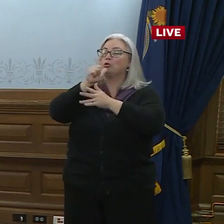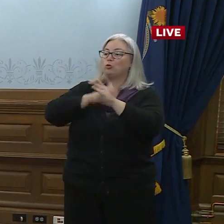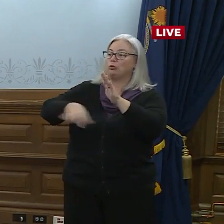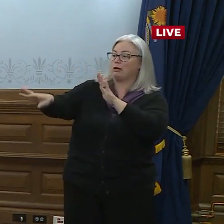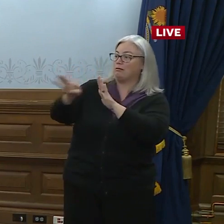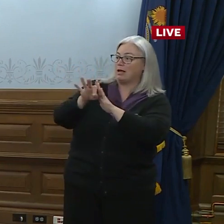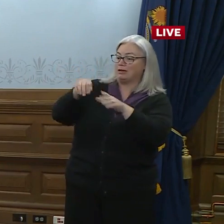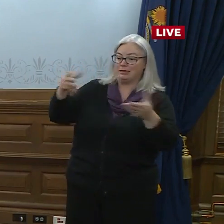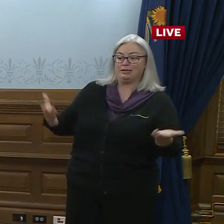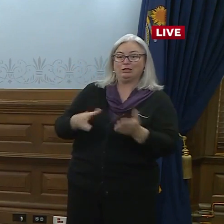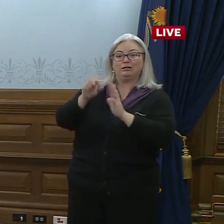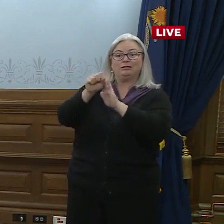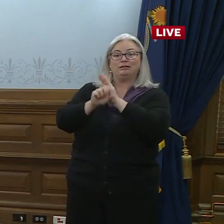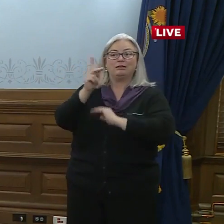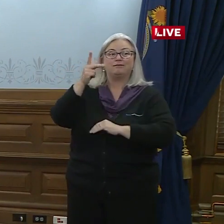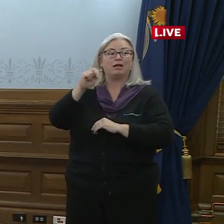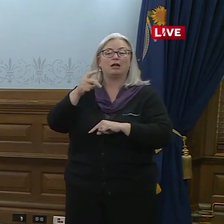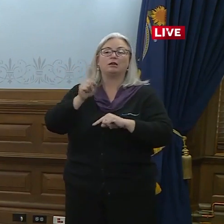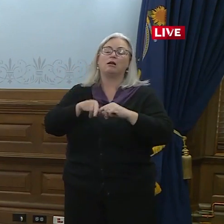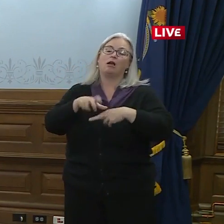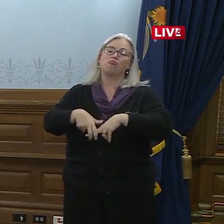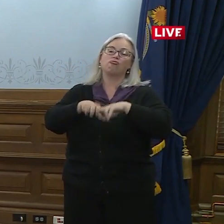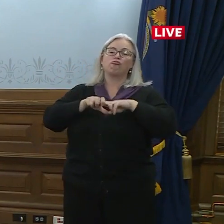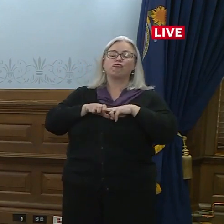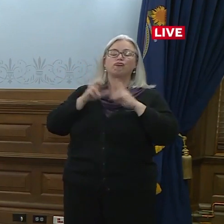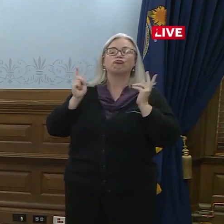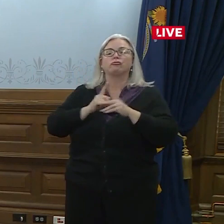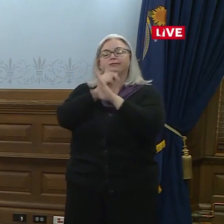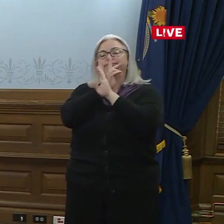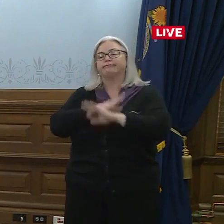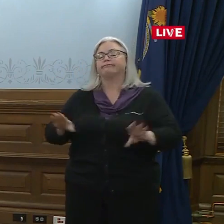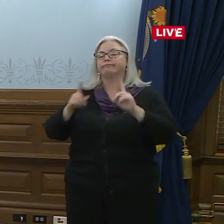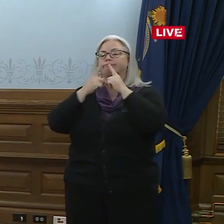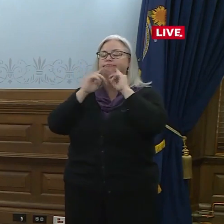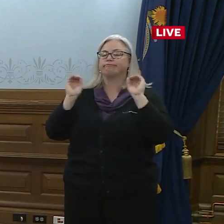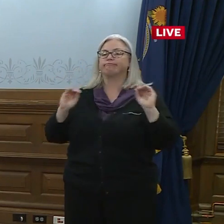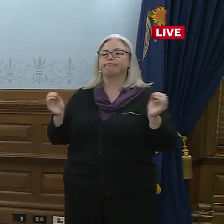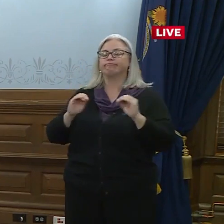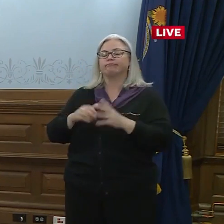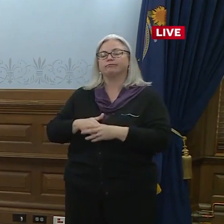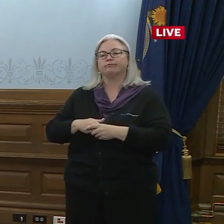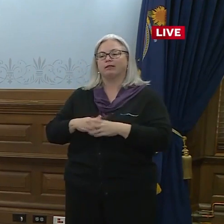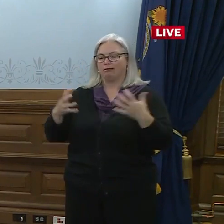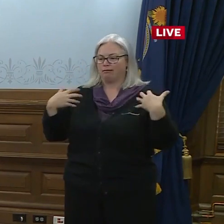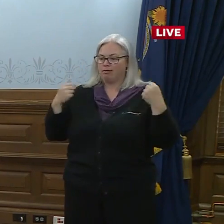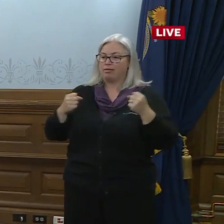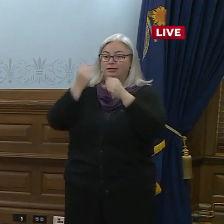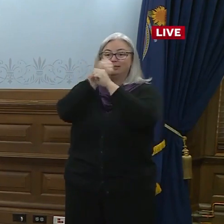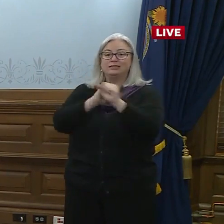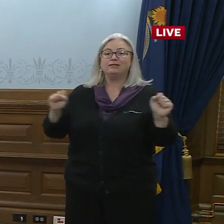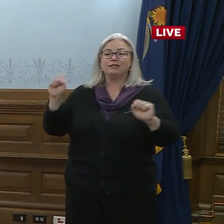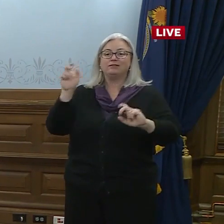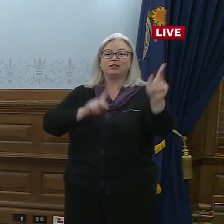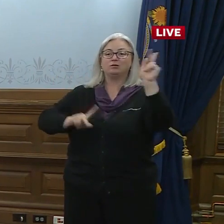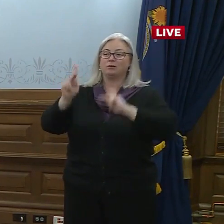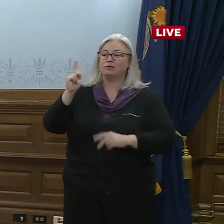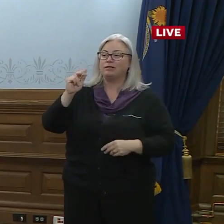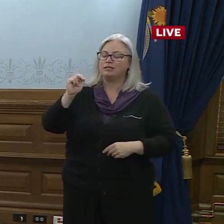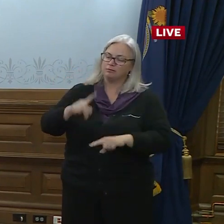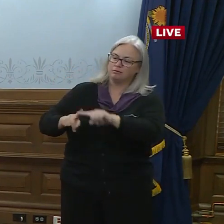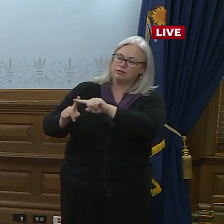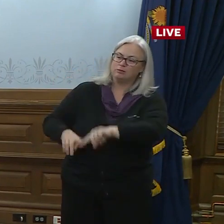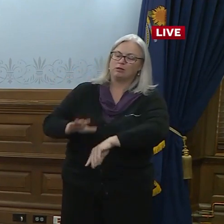WE’VE GOT TO DO BETTER THAN THIS ELECTED LEADERS IN KANSAS CANNOT CONTINUE TO SIT BACK IN SILENCE.